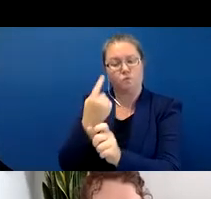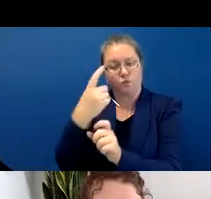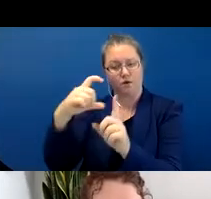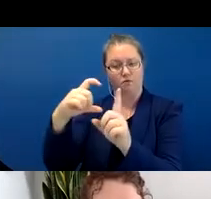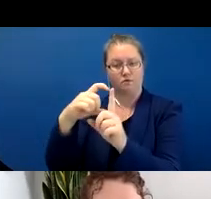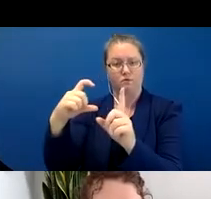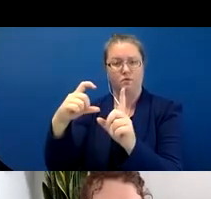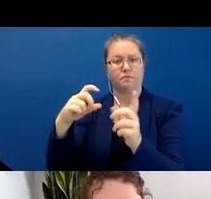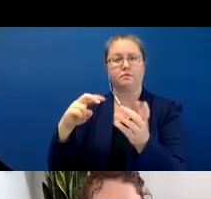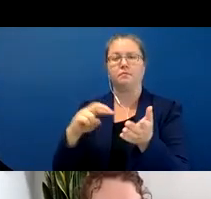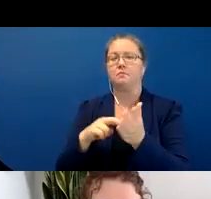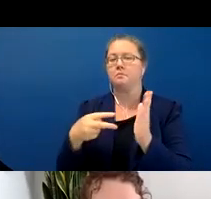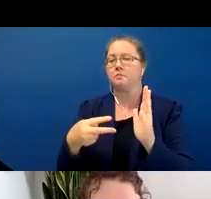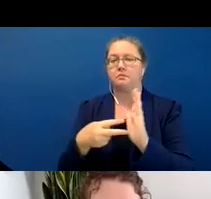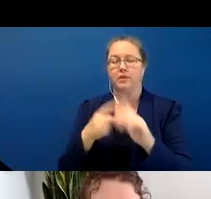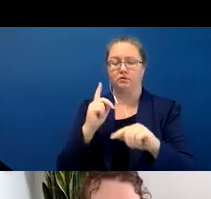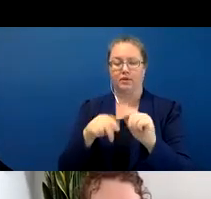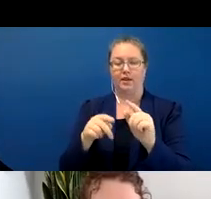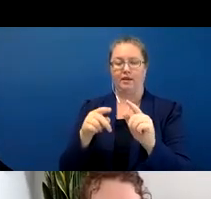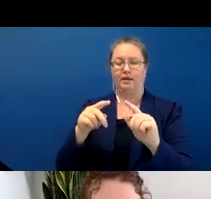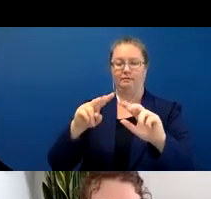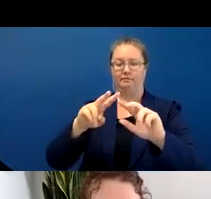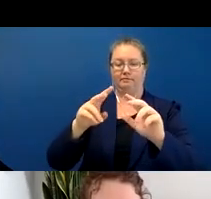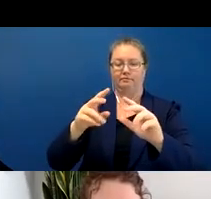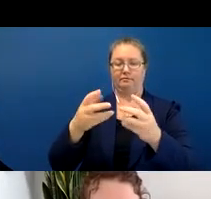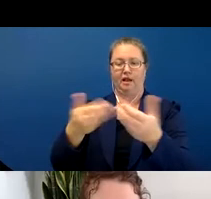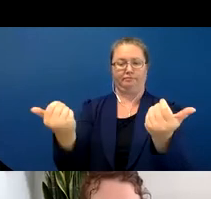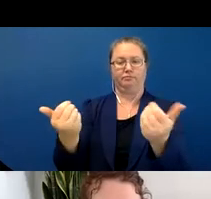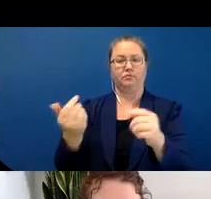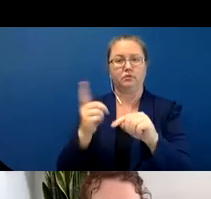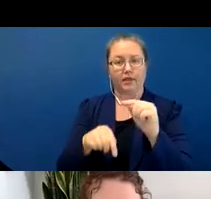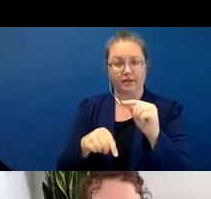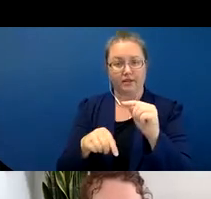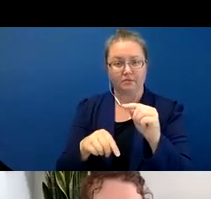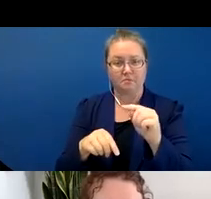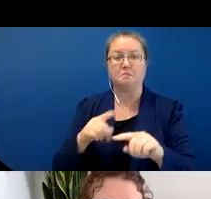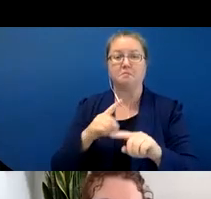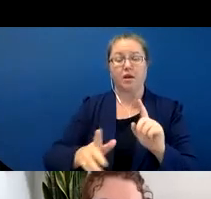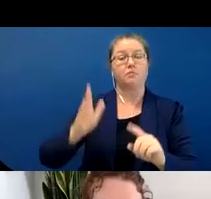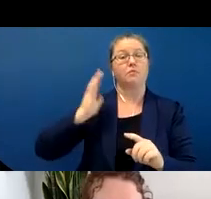that you can pull apart and that kind of also biased the way that sign language researchers